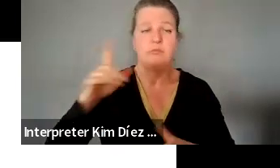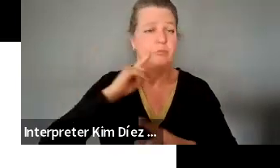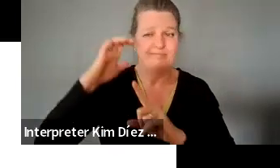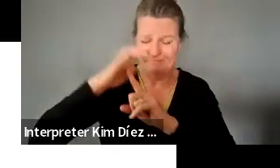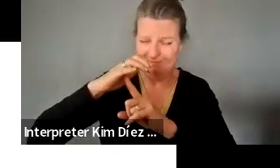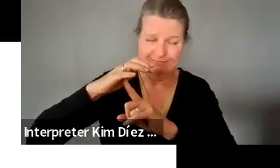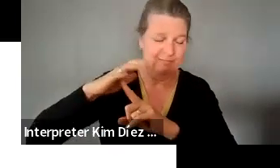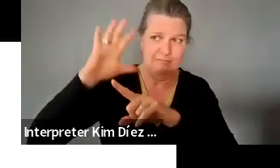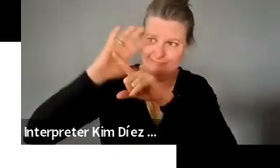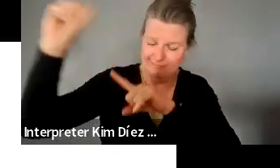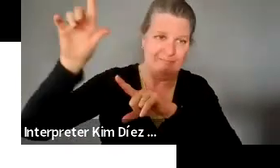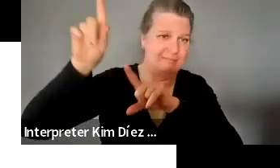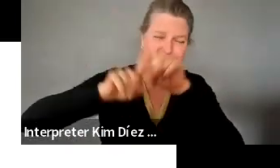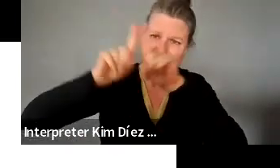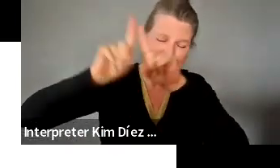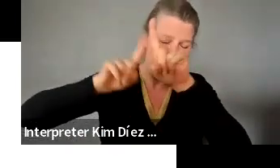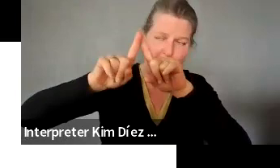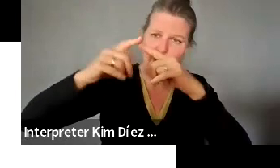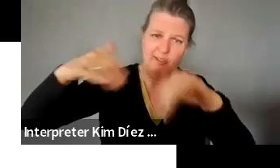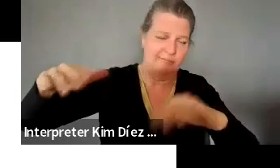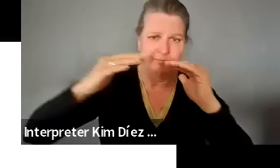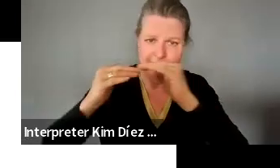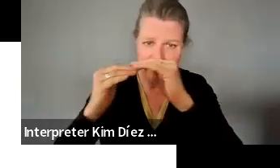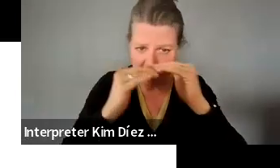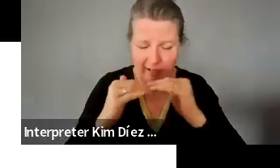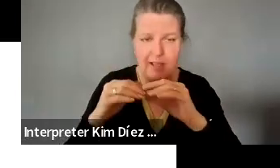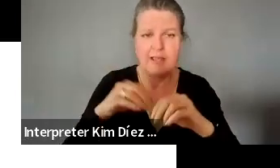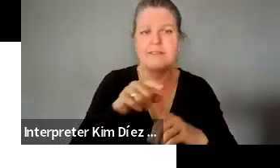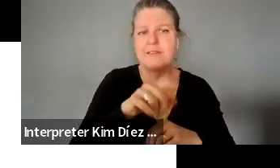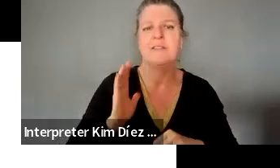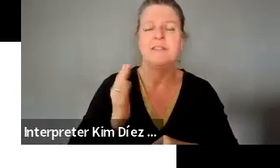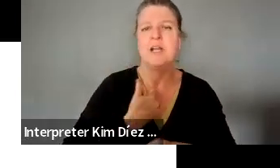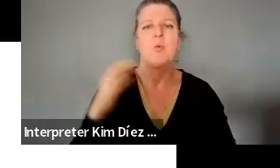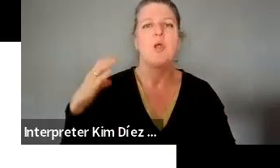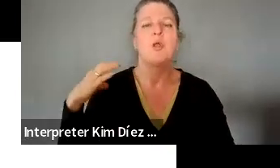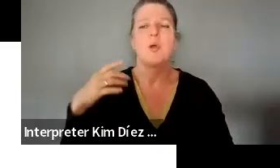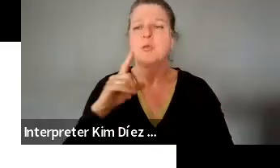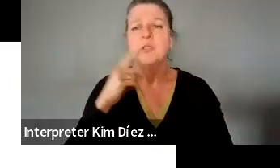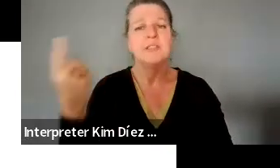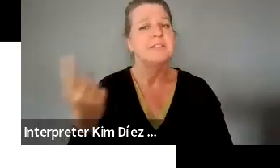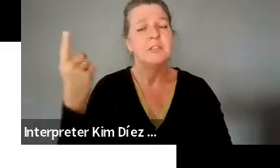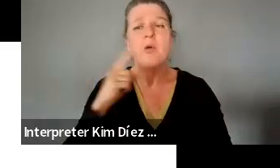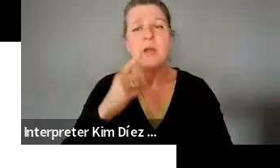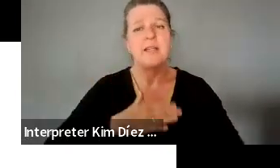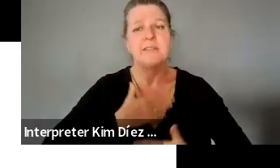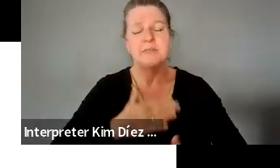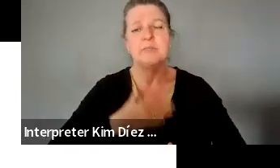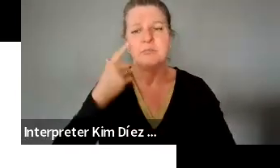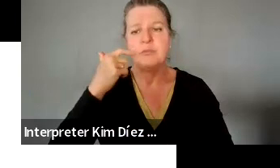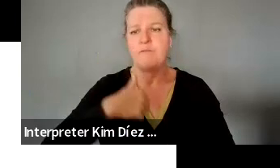and human beings here in the form of our coaches. It's just always a great joy for me to meet so many talented people.